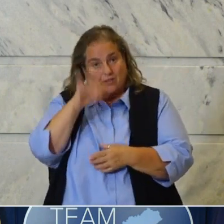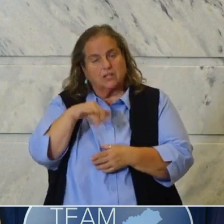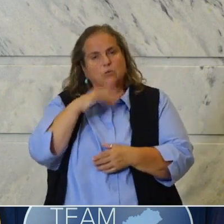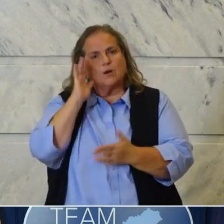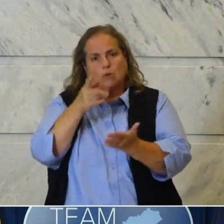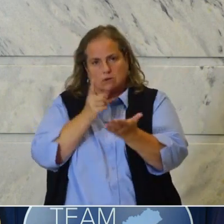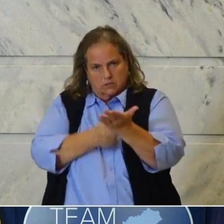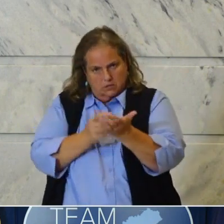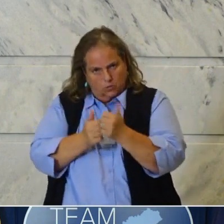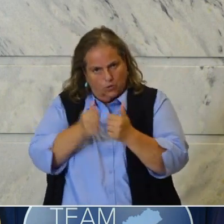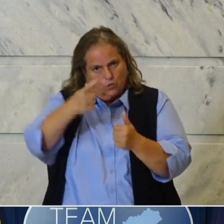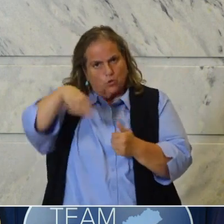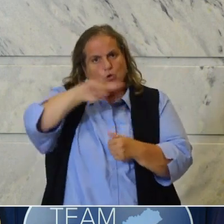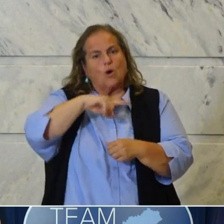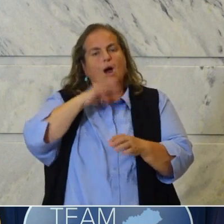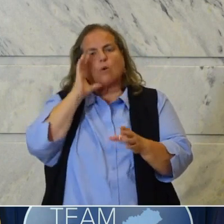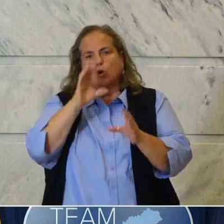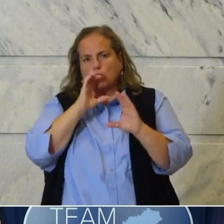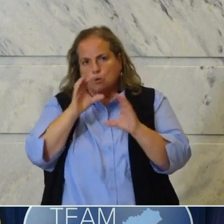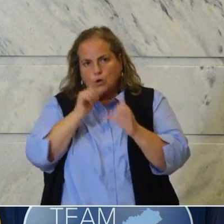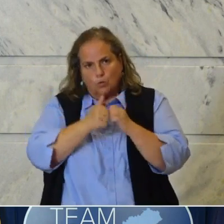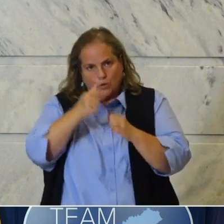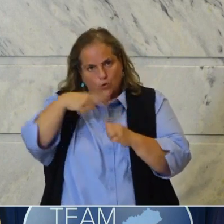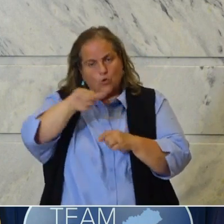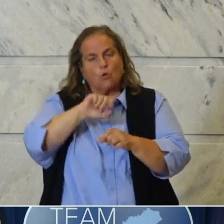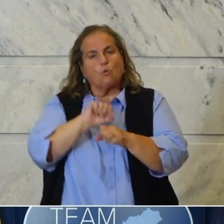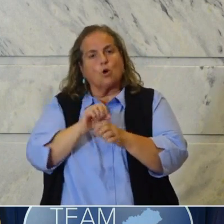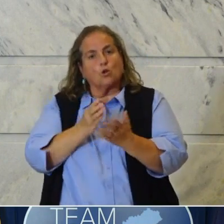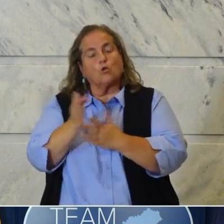going to communicate with you, will work through this. But we have created